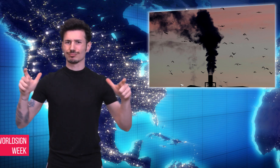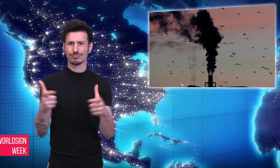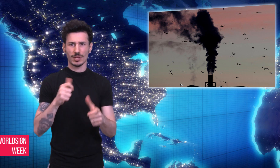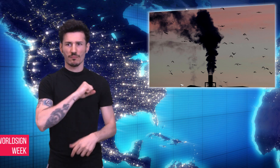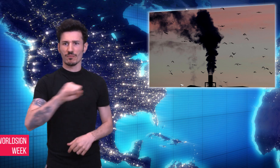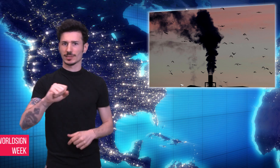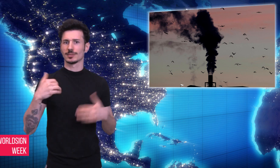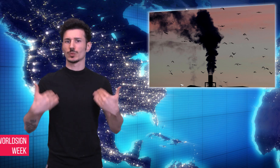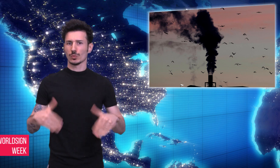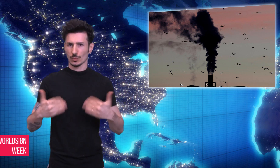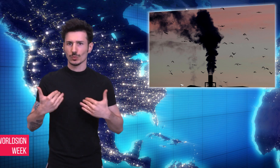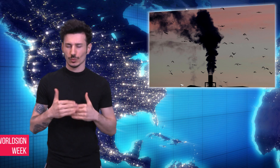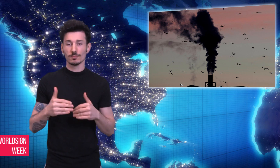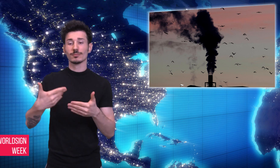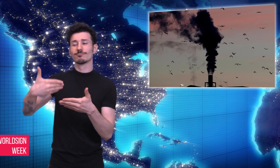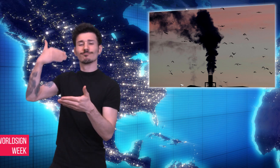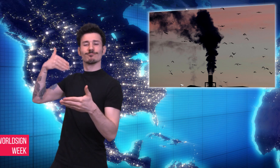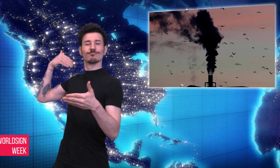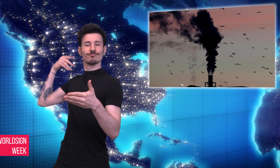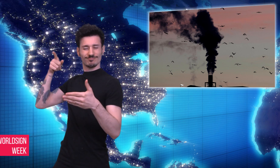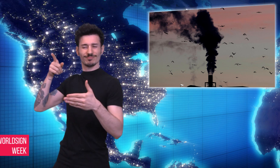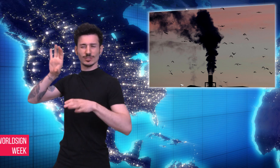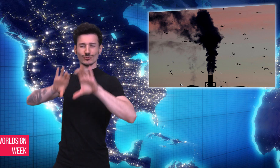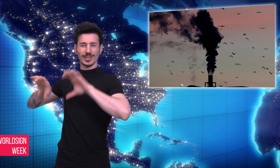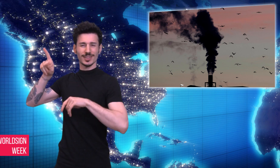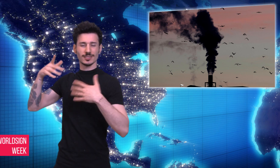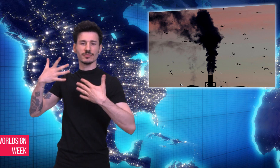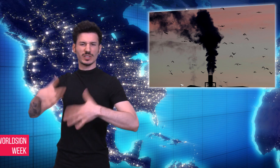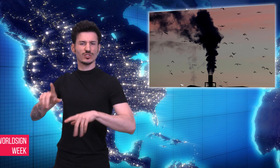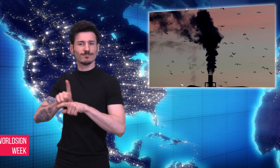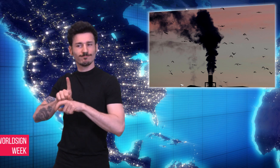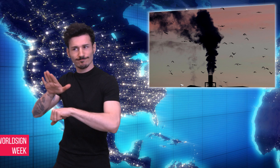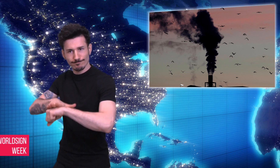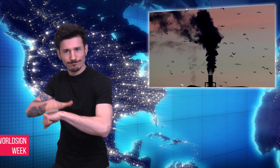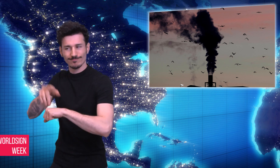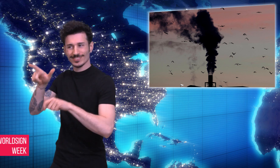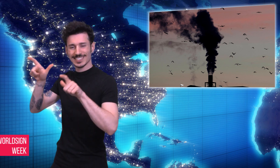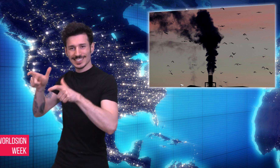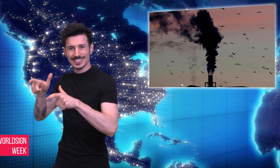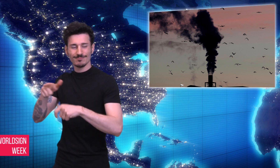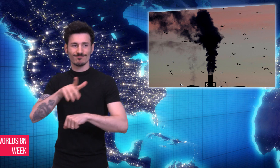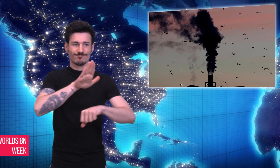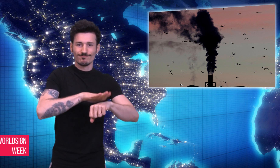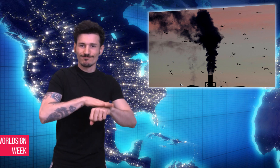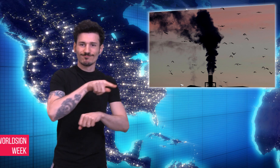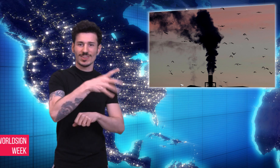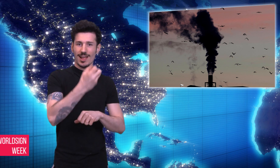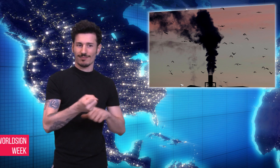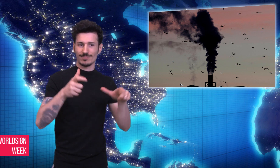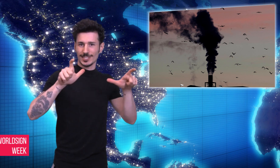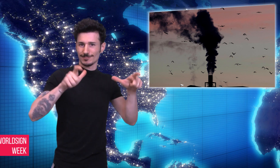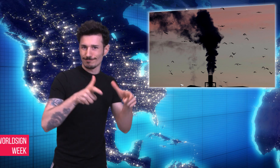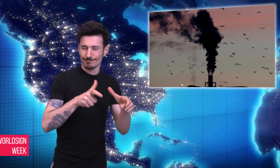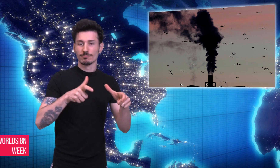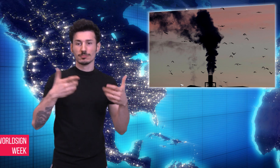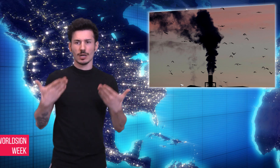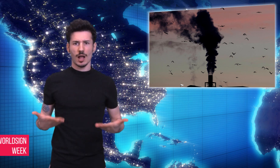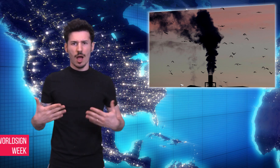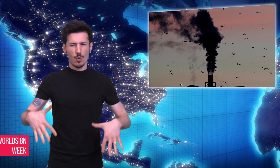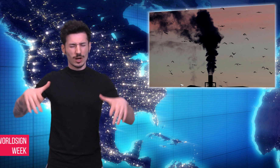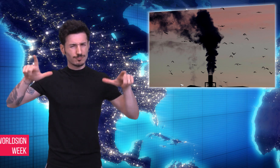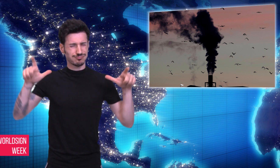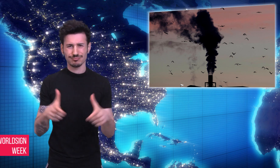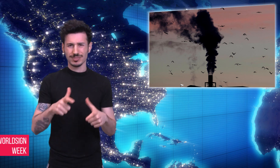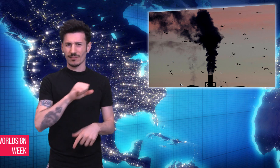The pace is estimated to be tens or hundreds of times faster than it was